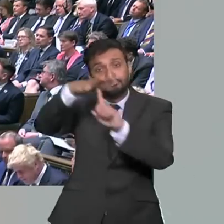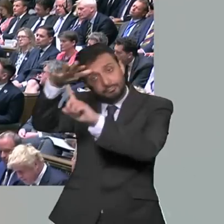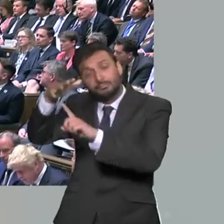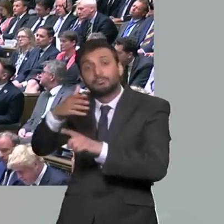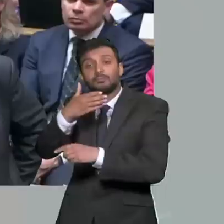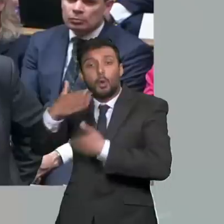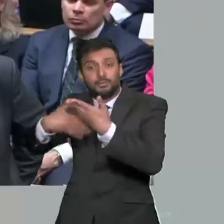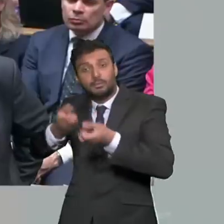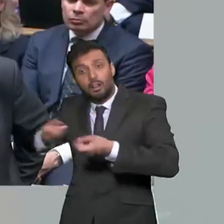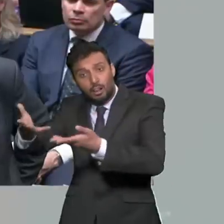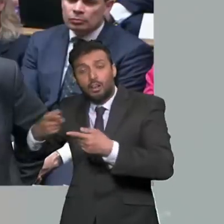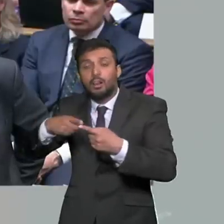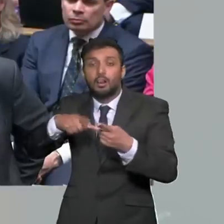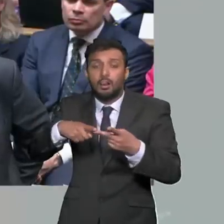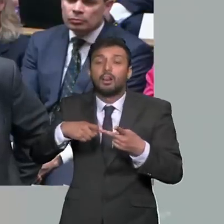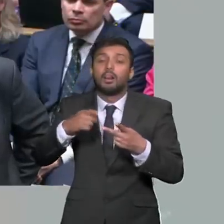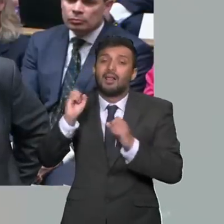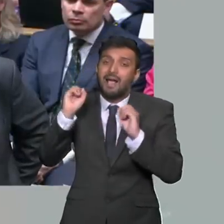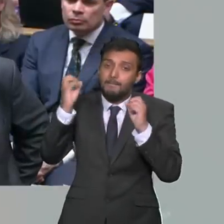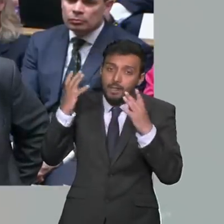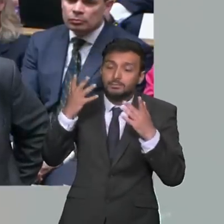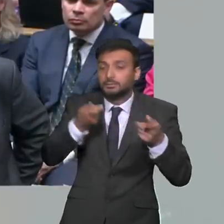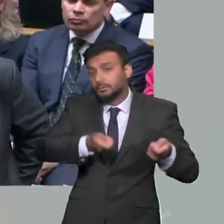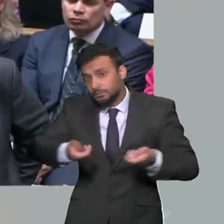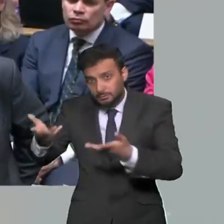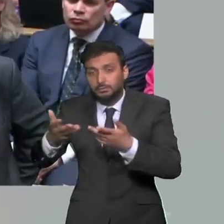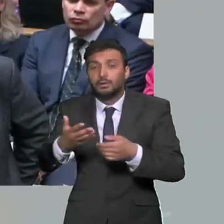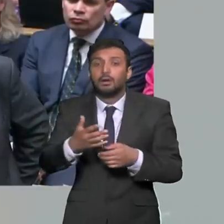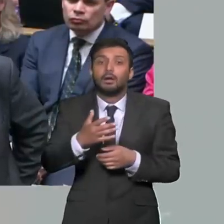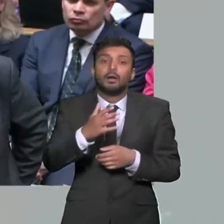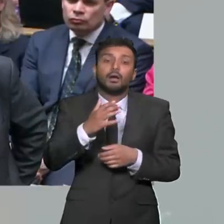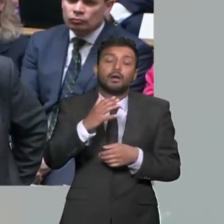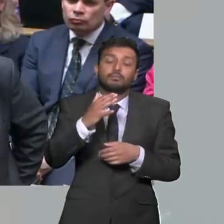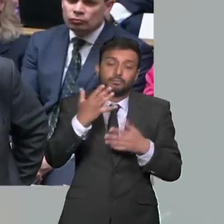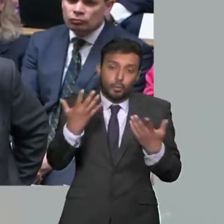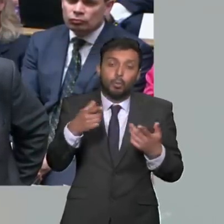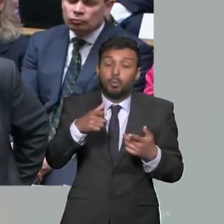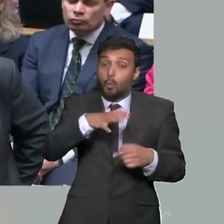by ambulance, and a fifth child was discharged at the scene. Everyone is in a stable condition.